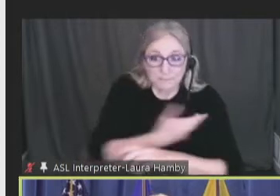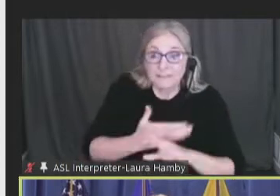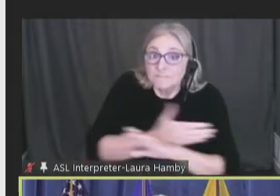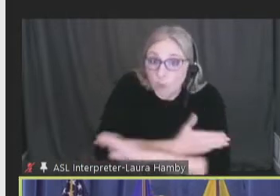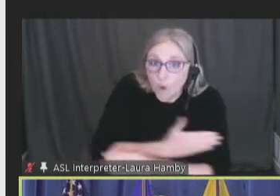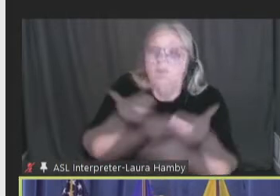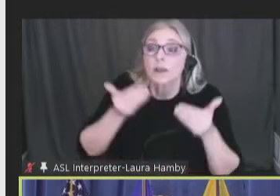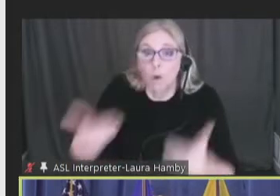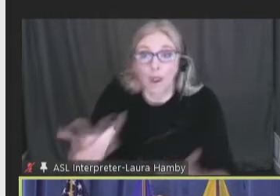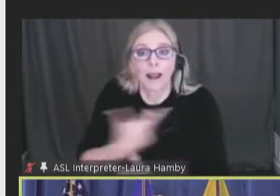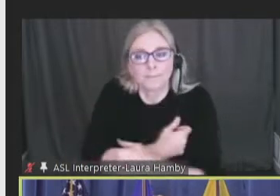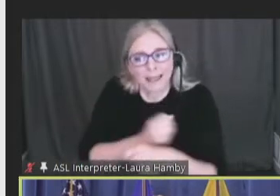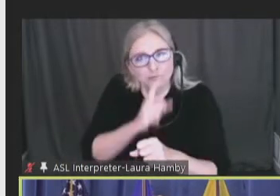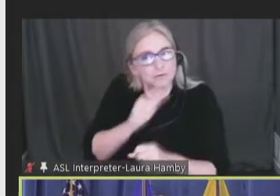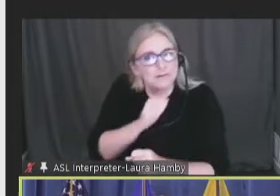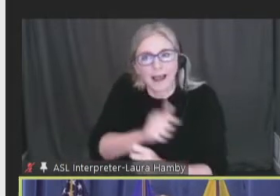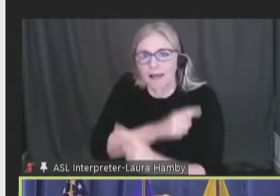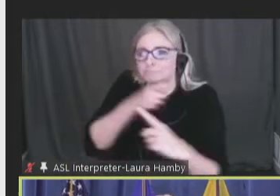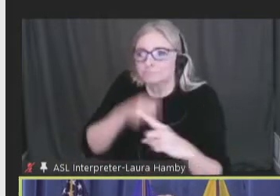place.